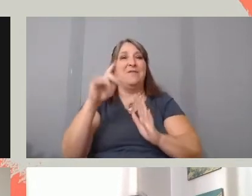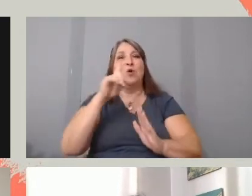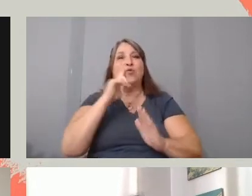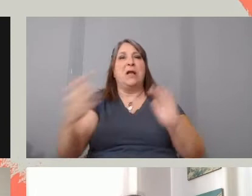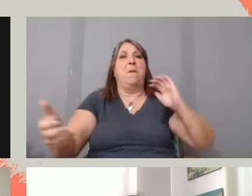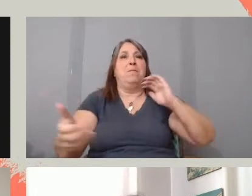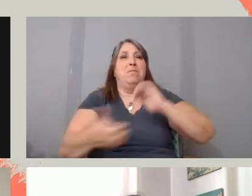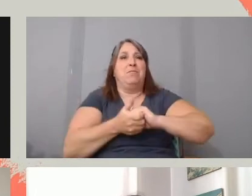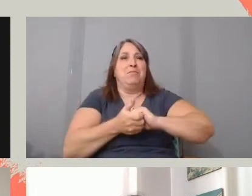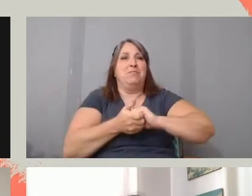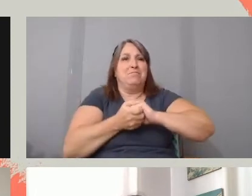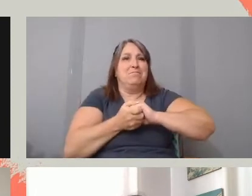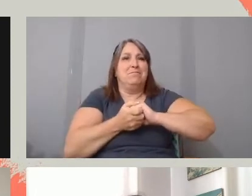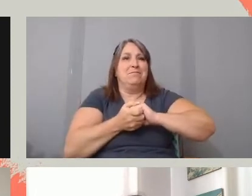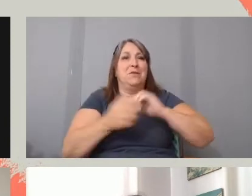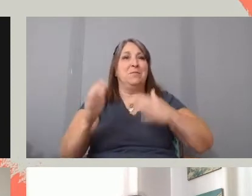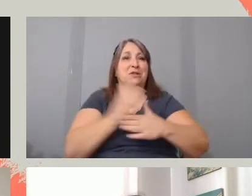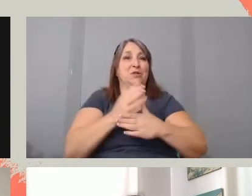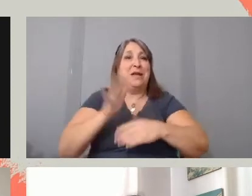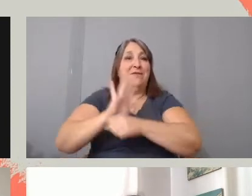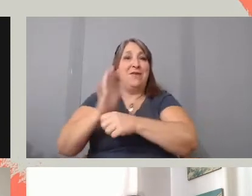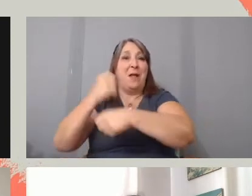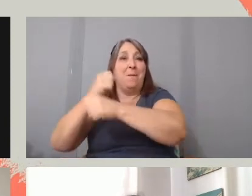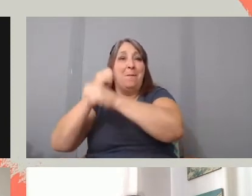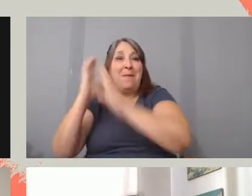between filmmakers and public television.